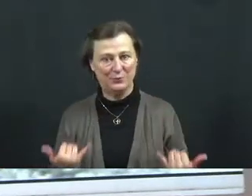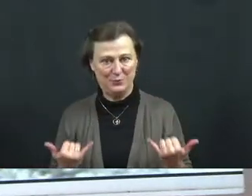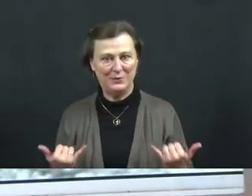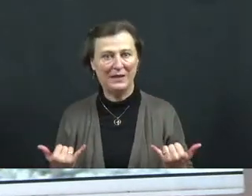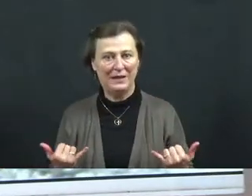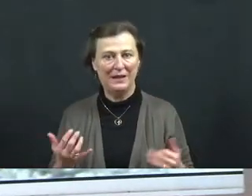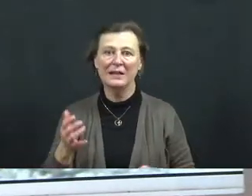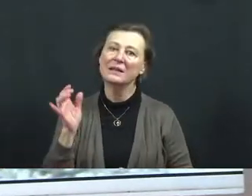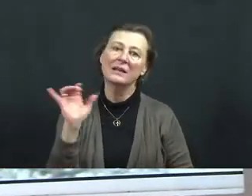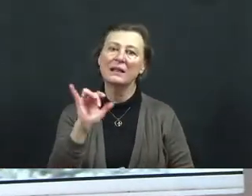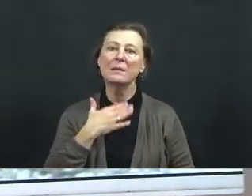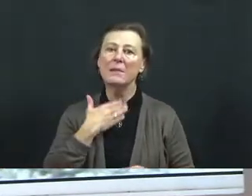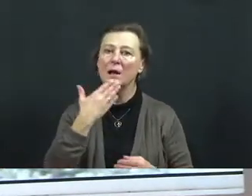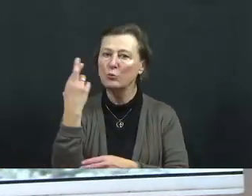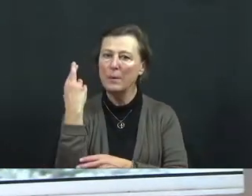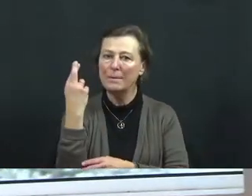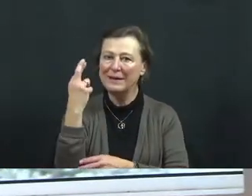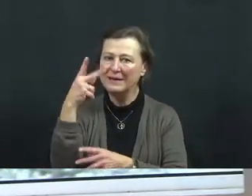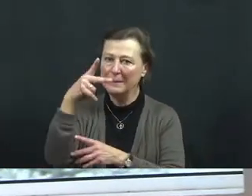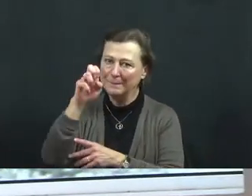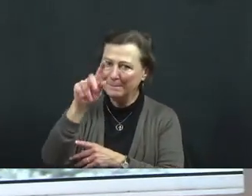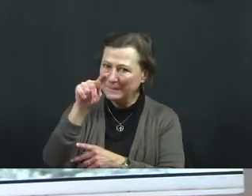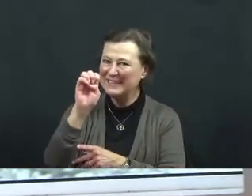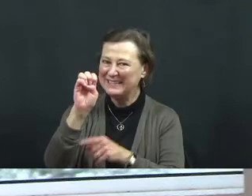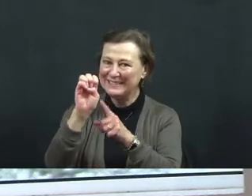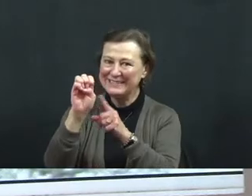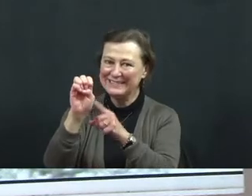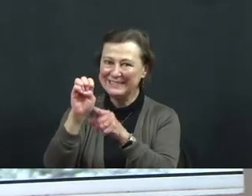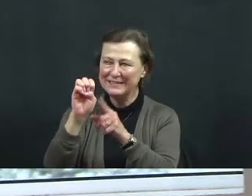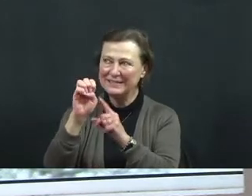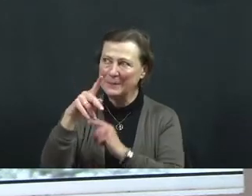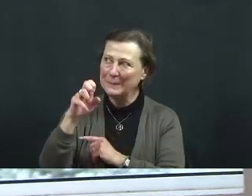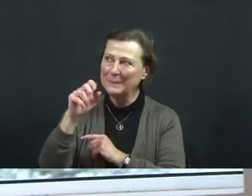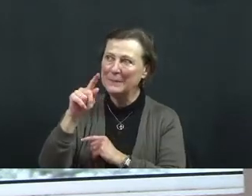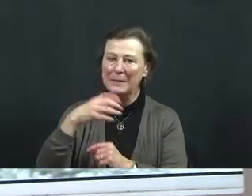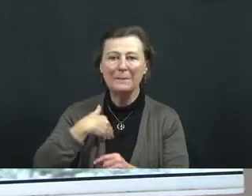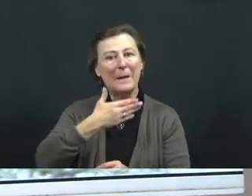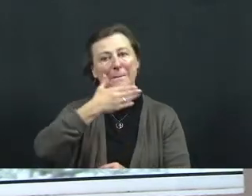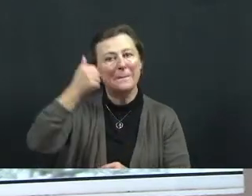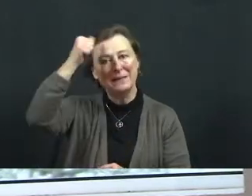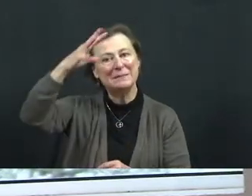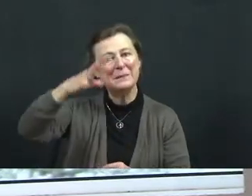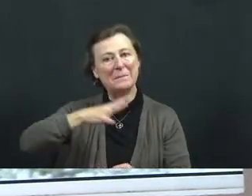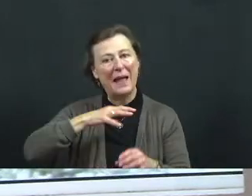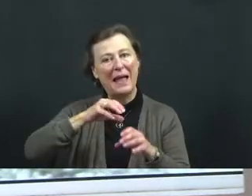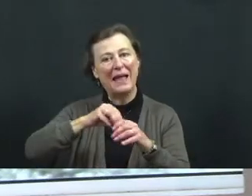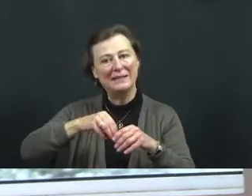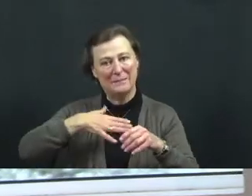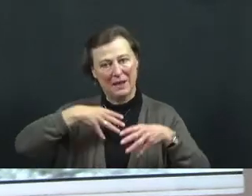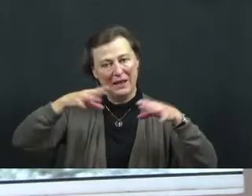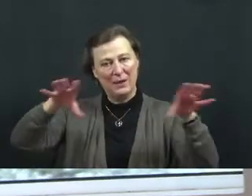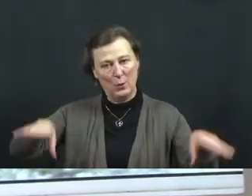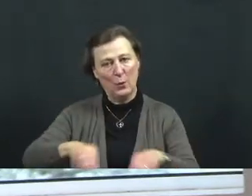Like my good buddy, Pete. Pete was my best man at my wedding those many years ago.